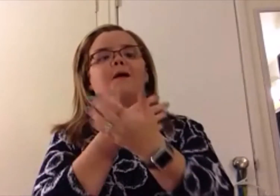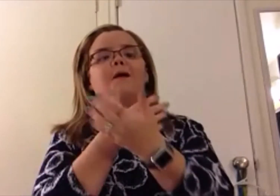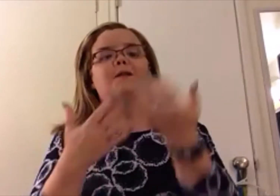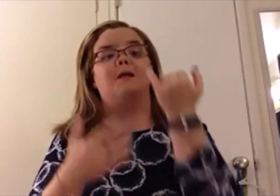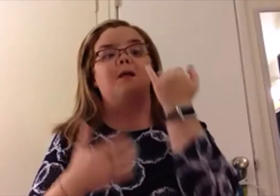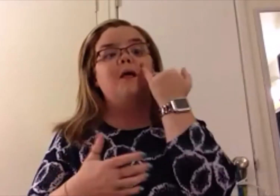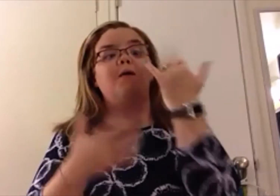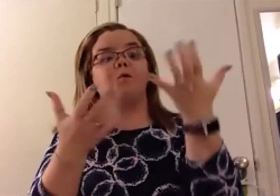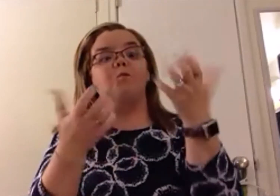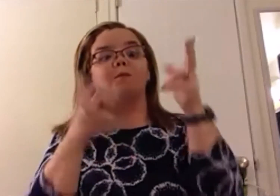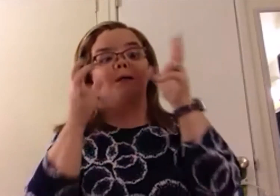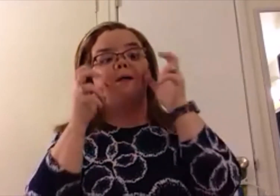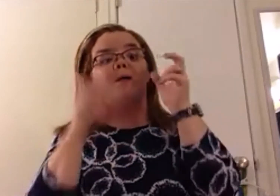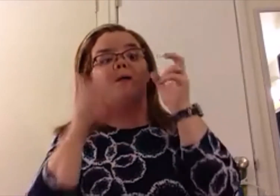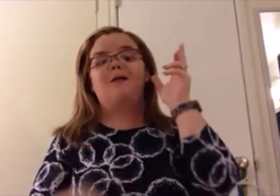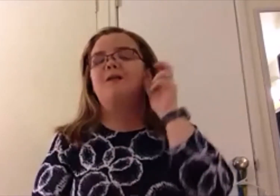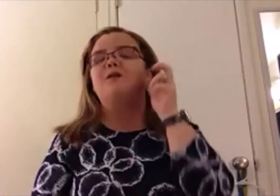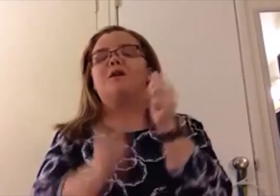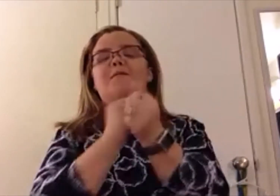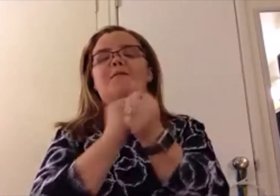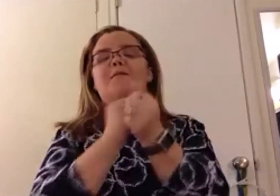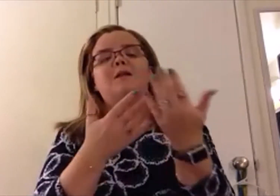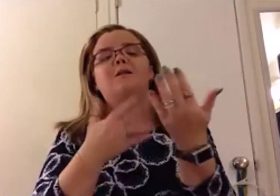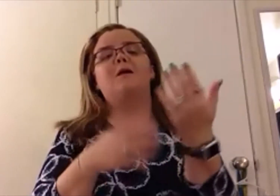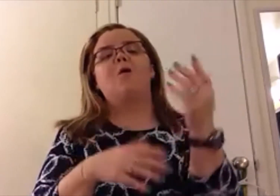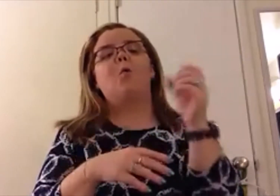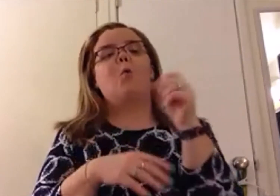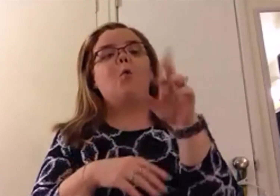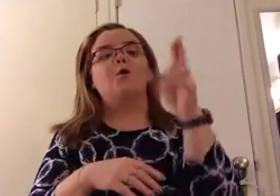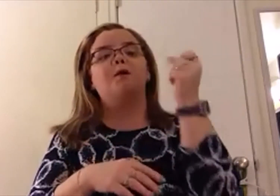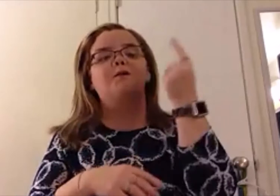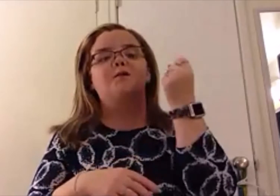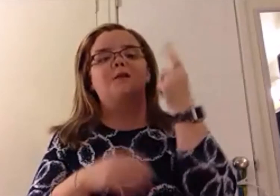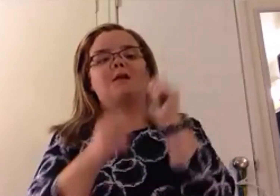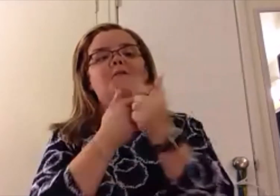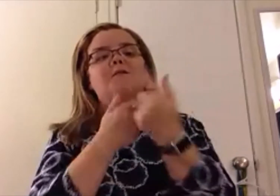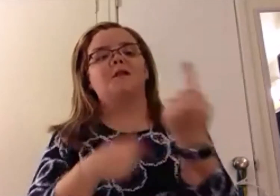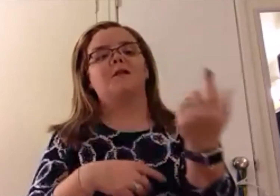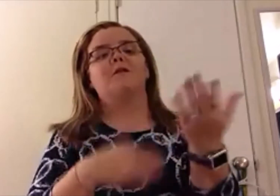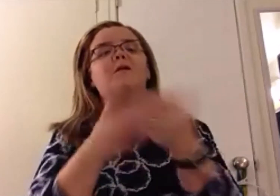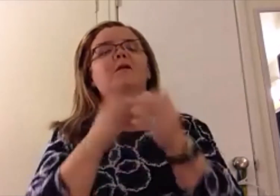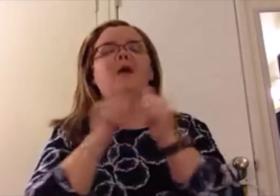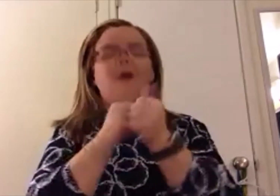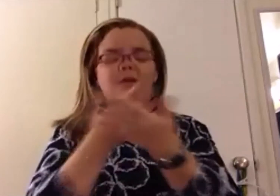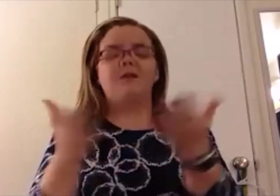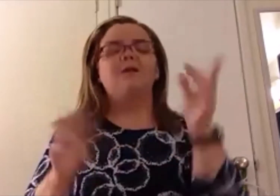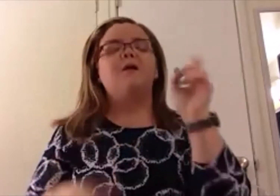if you want to pick up and hear everything or understand everything everything you have